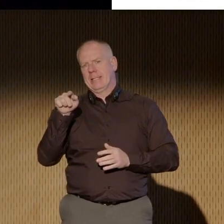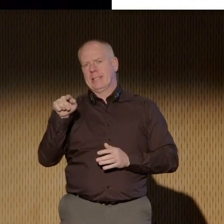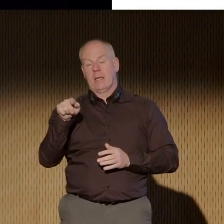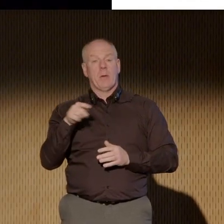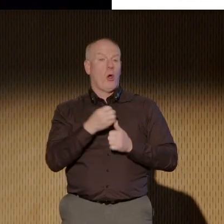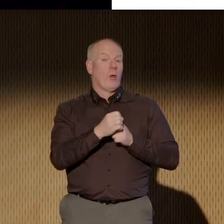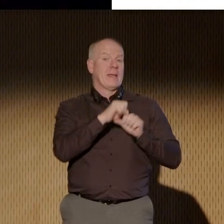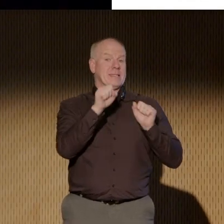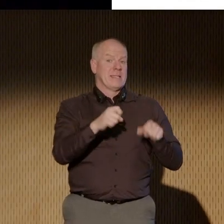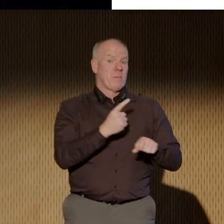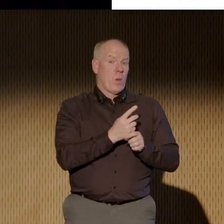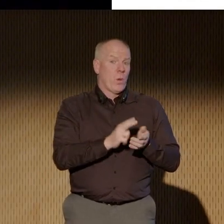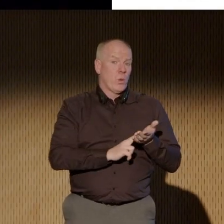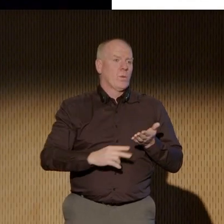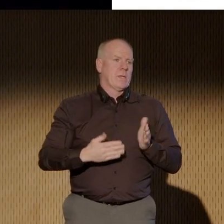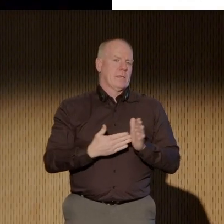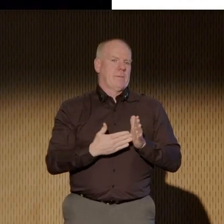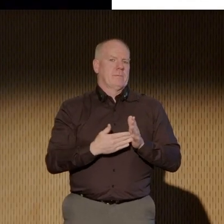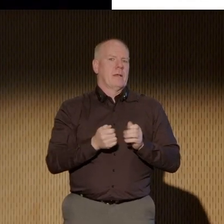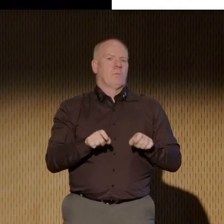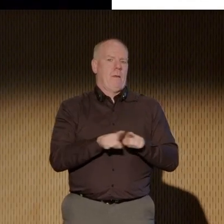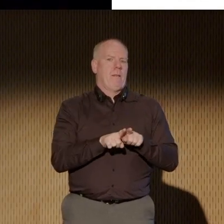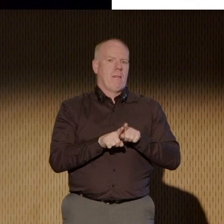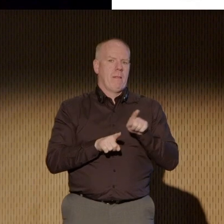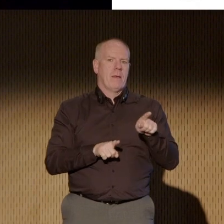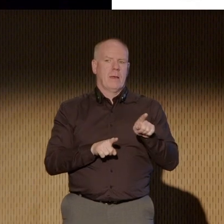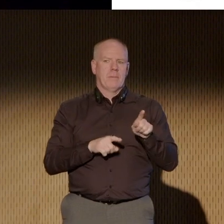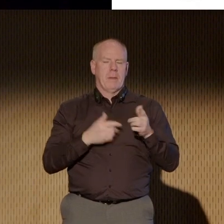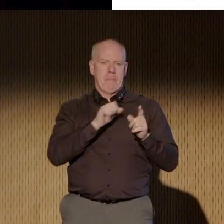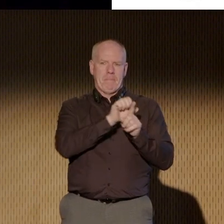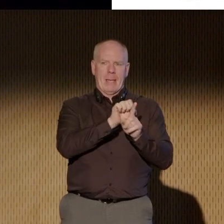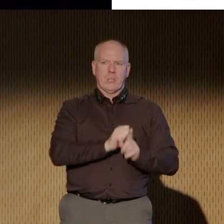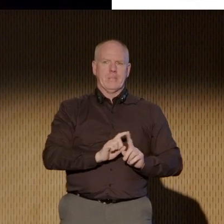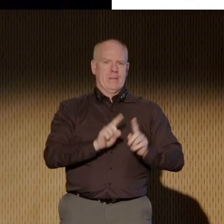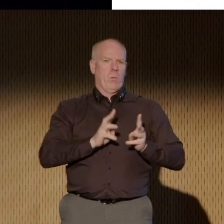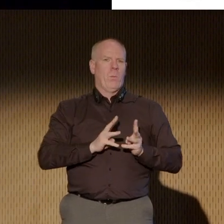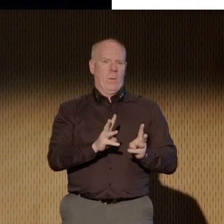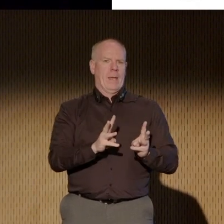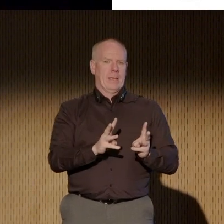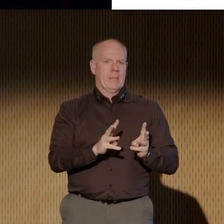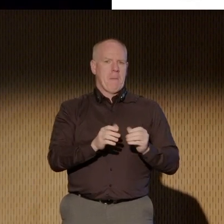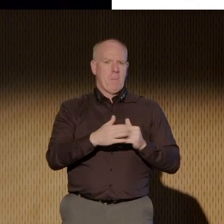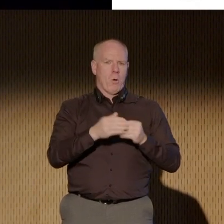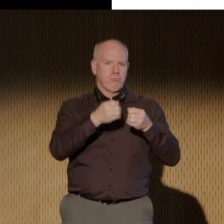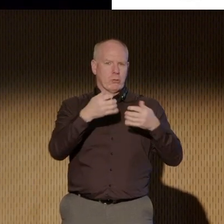come into play that would be measured to give similar-ish results. But yeah.